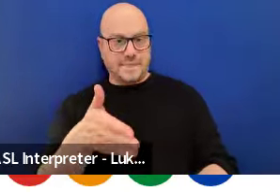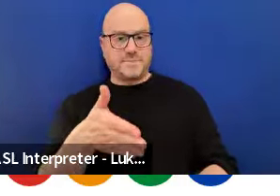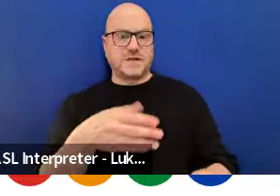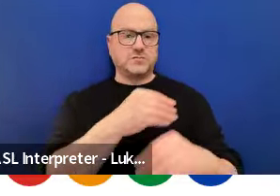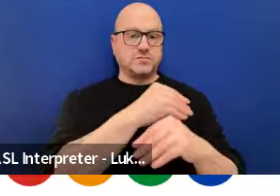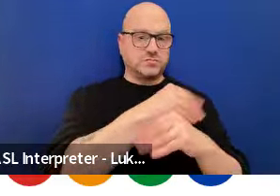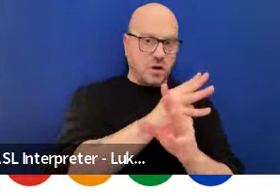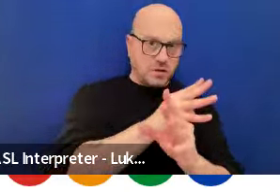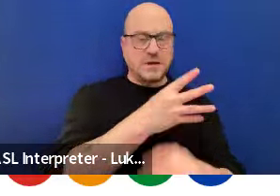SERIES, IS ON MAY 12TH AT 2